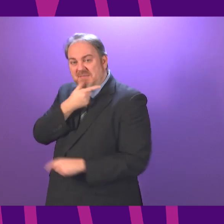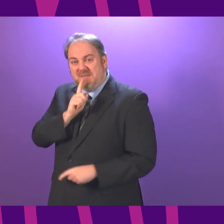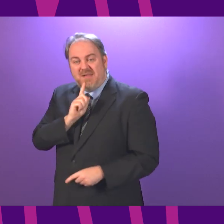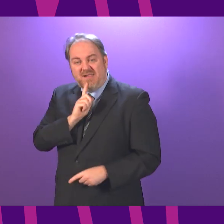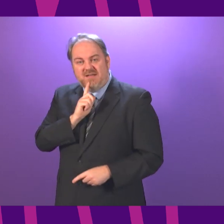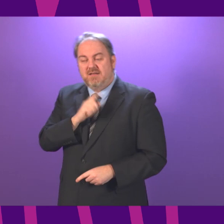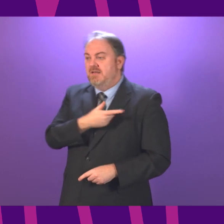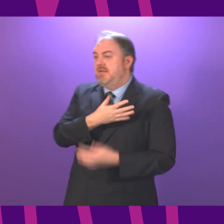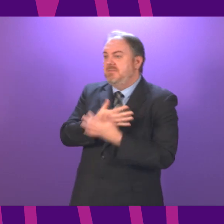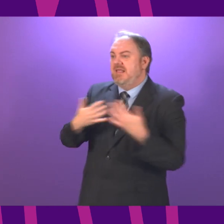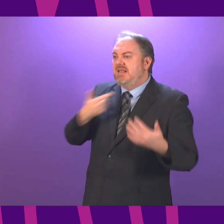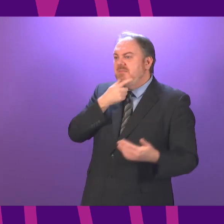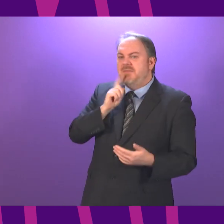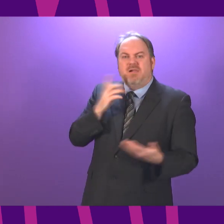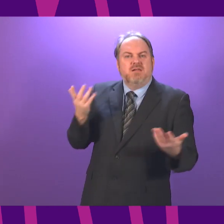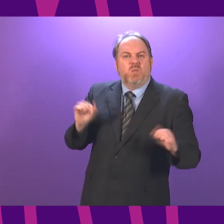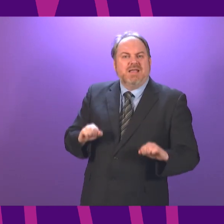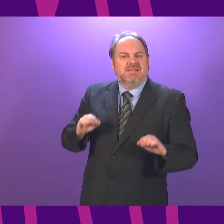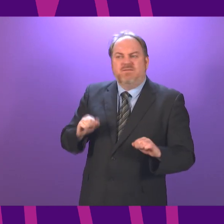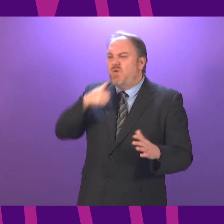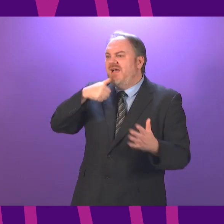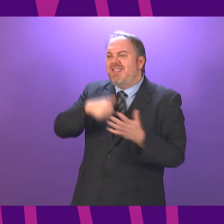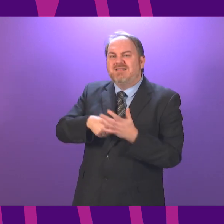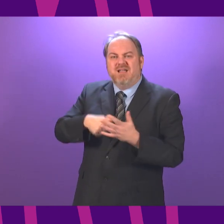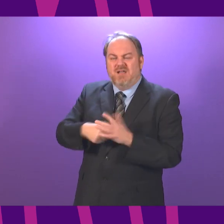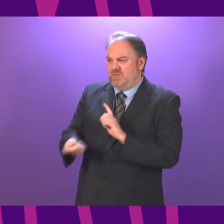would be vaccinated and we got no answer. We asked yesterday when all GPs would have